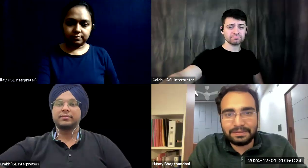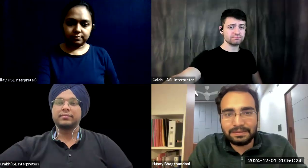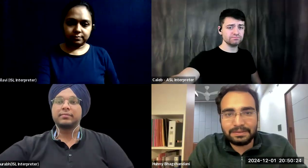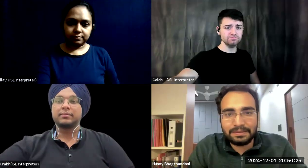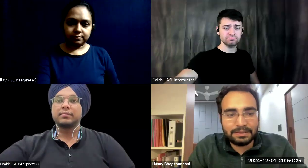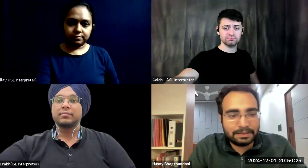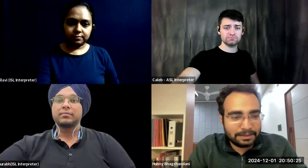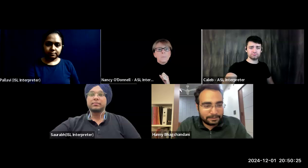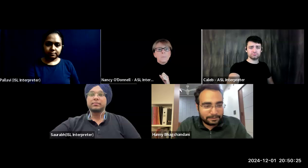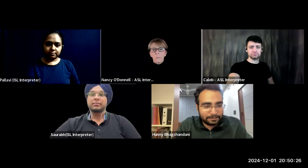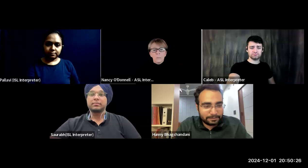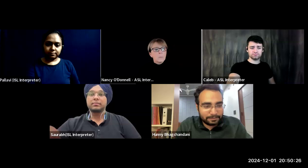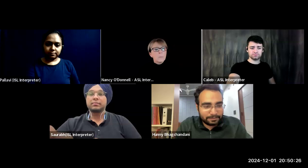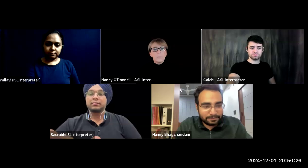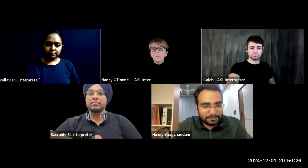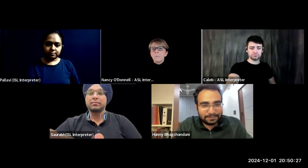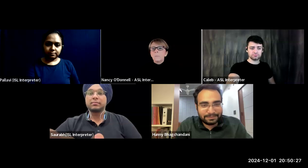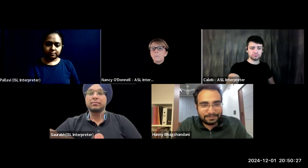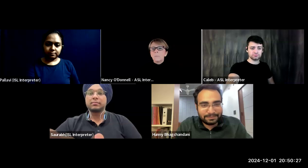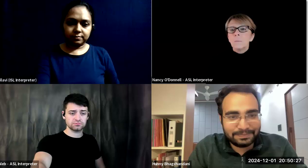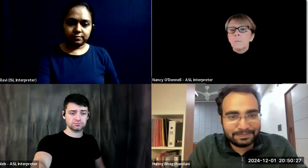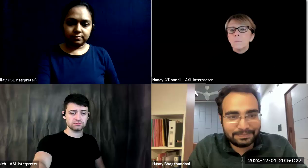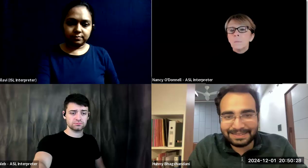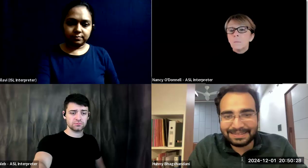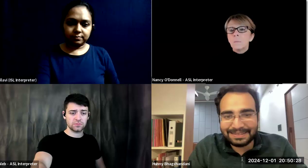[Geri speaking] A note for Hunny, it is almost the we have about 10 minutes left.